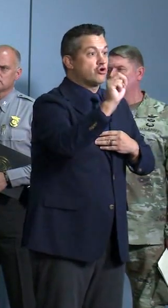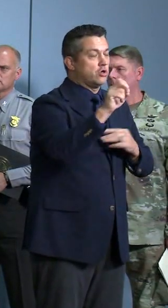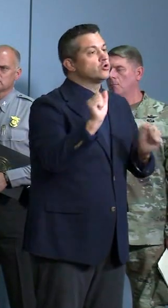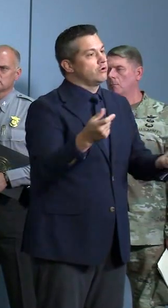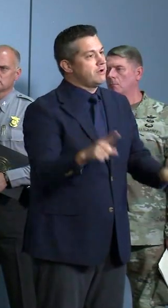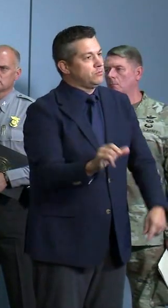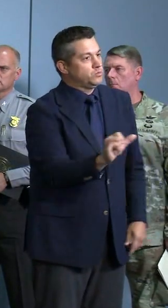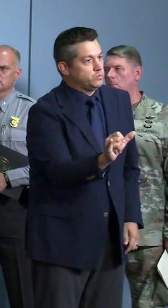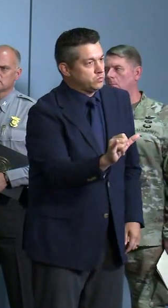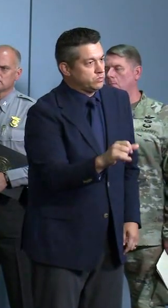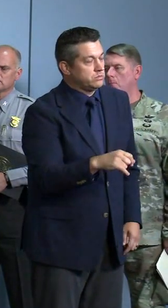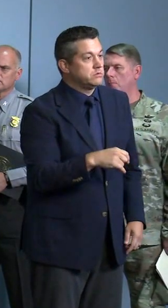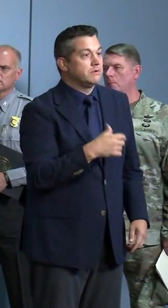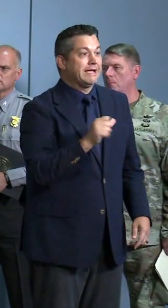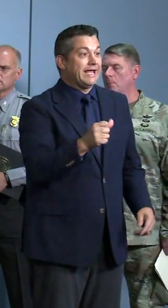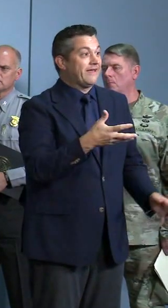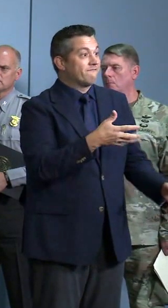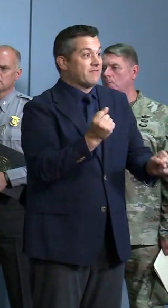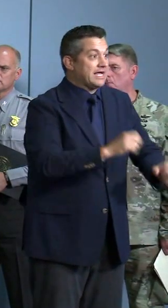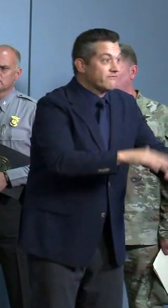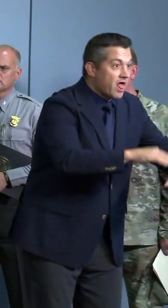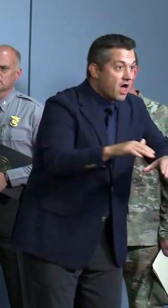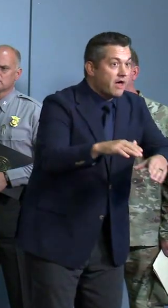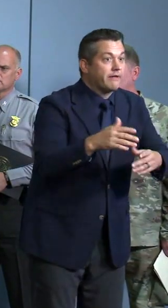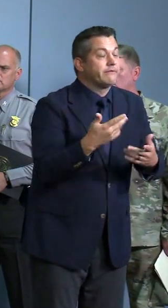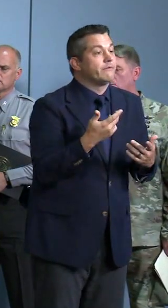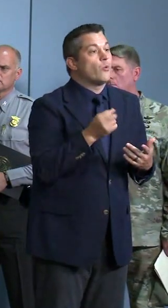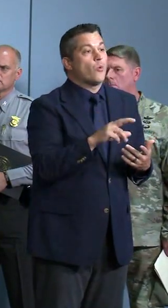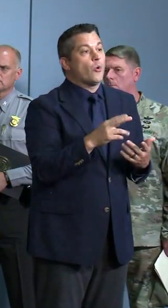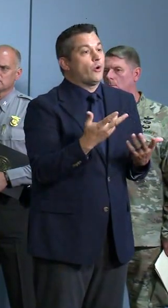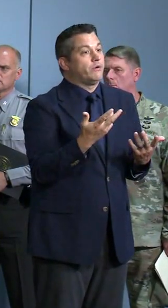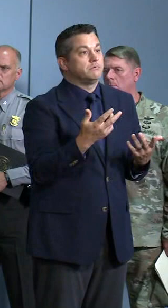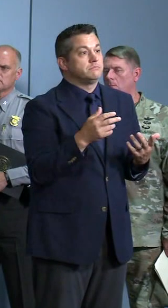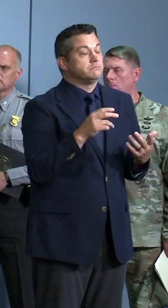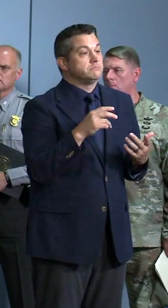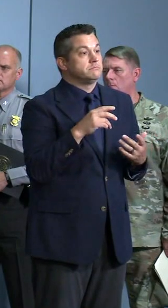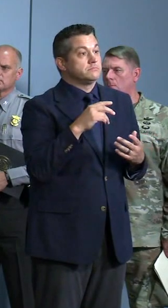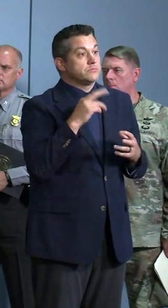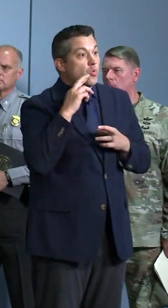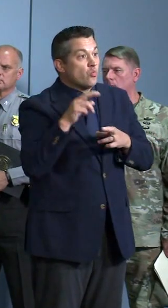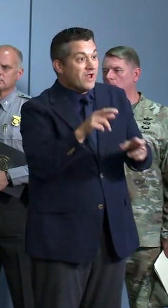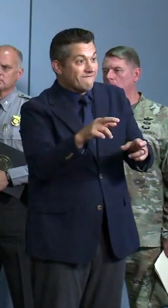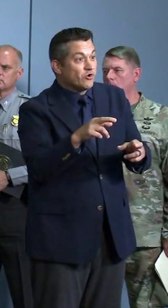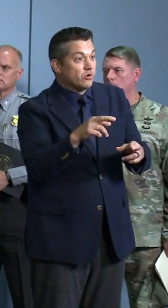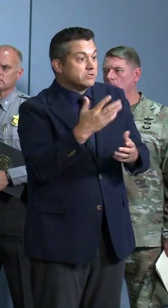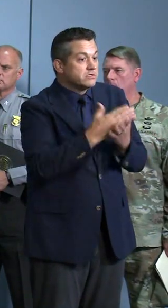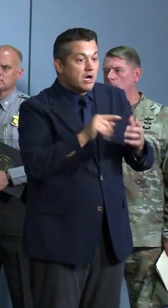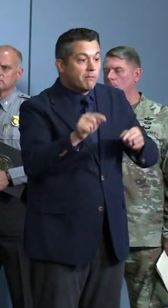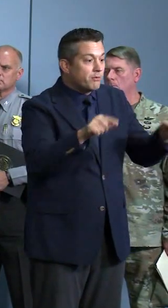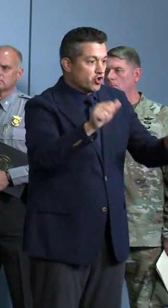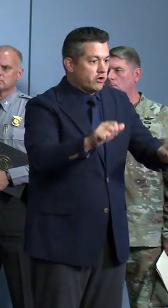eye out on flash flooding and